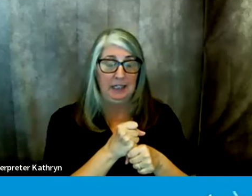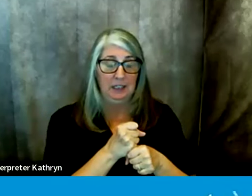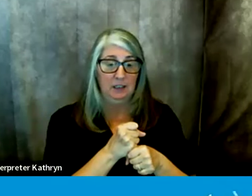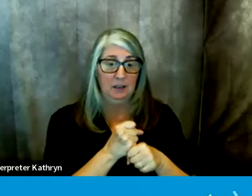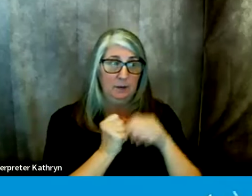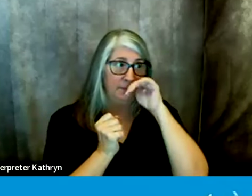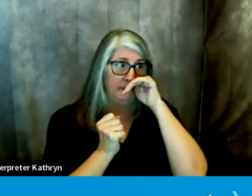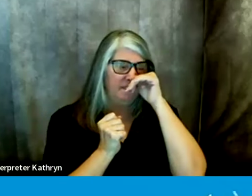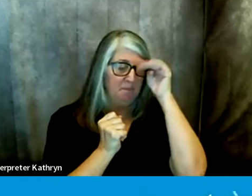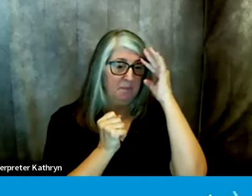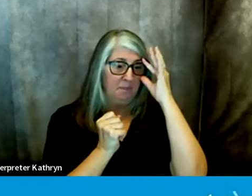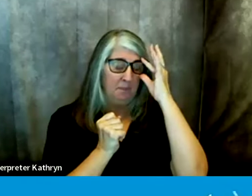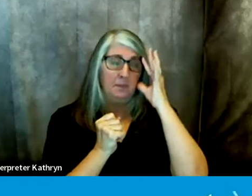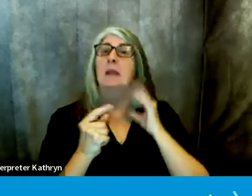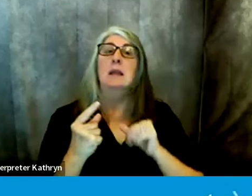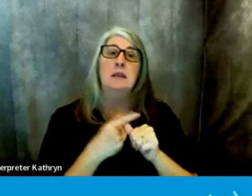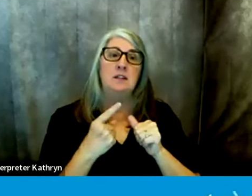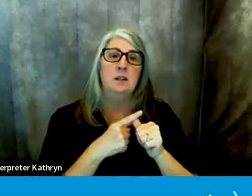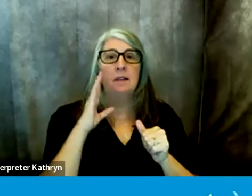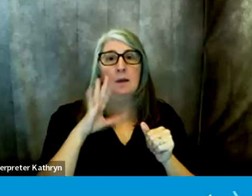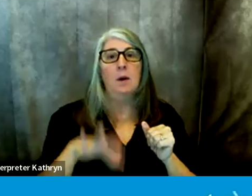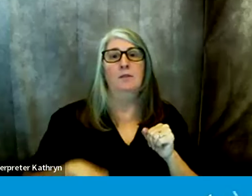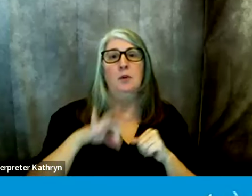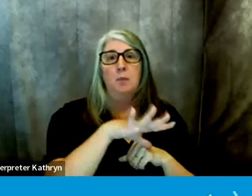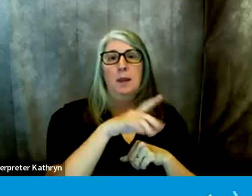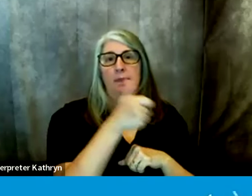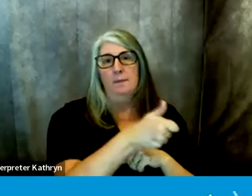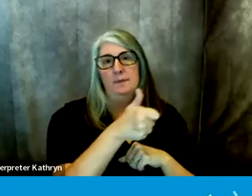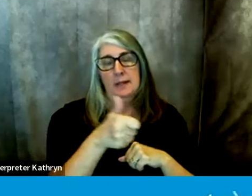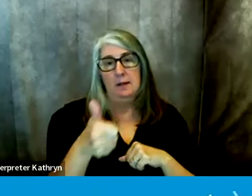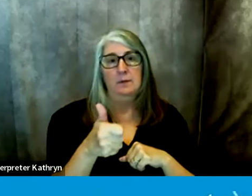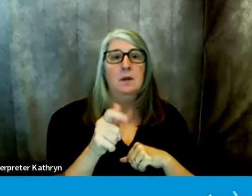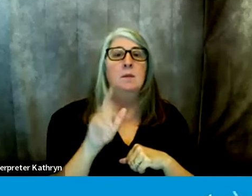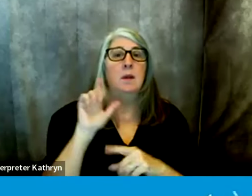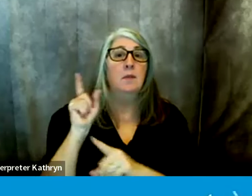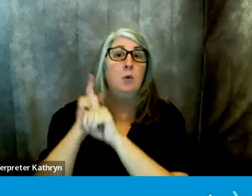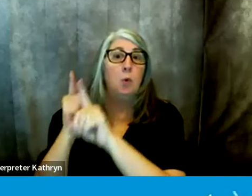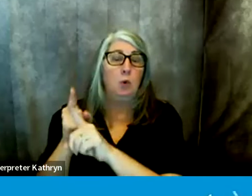Initially, it will be pay out of pocket, but our aim is to get this covered by insurance